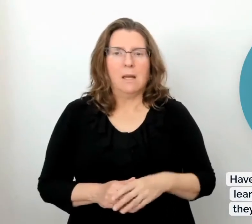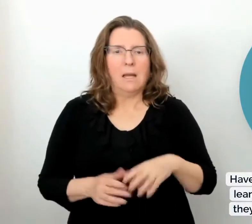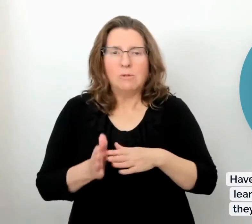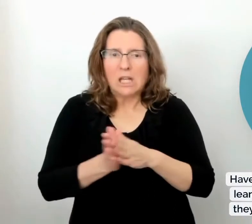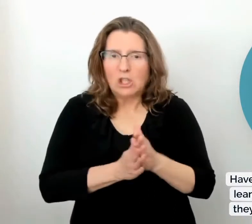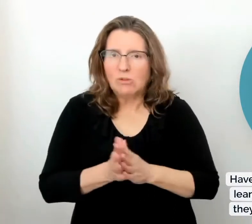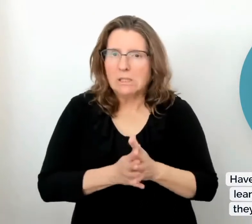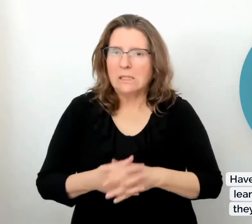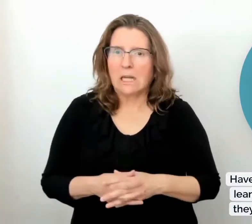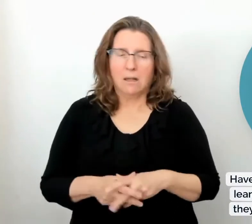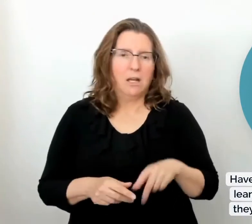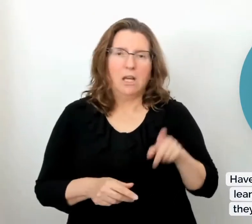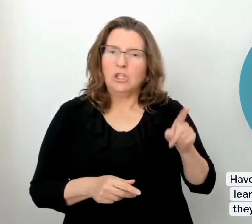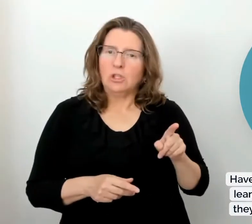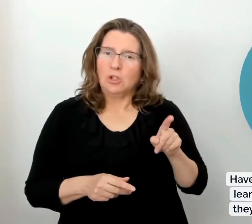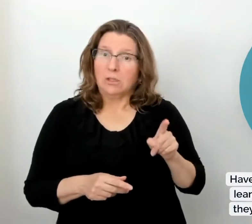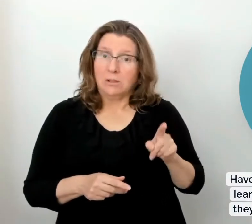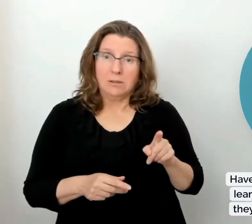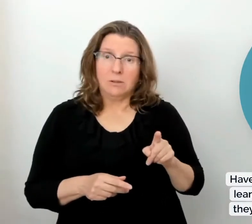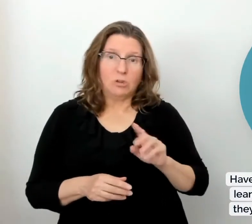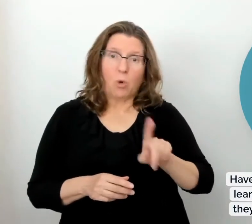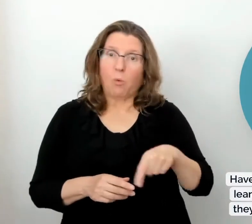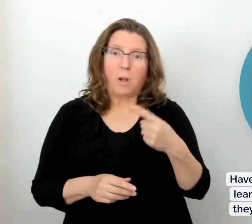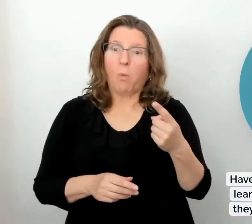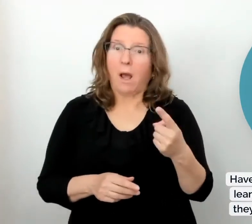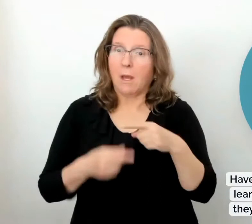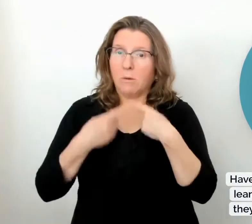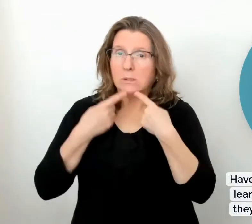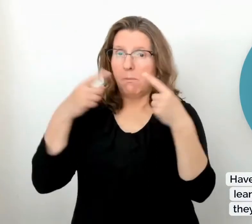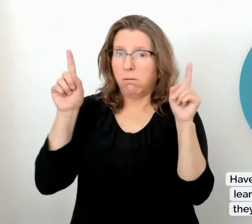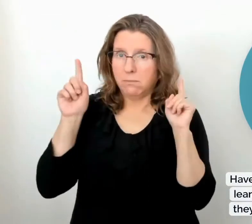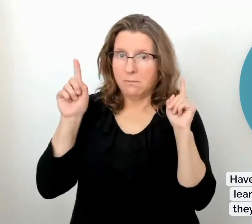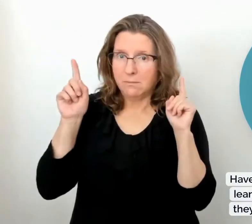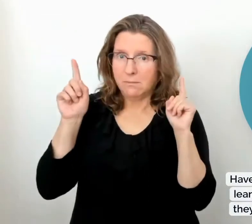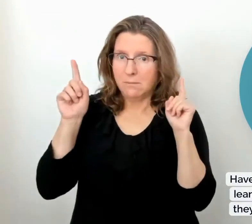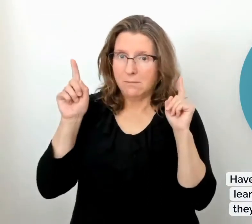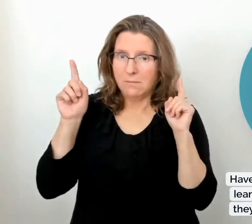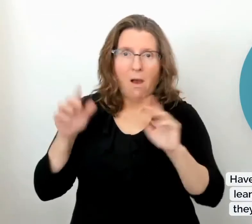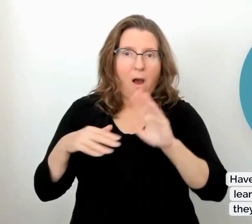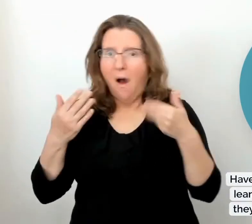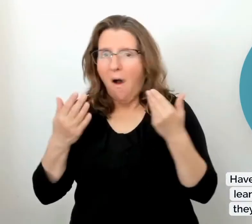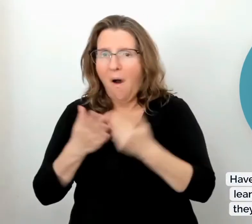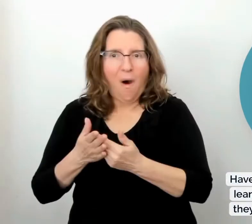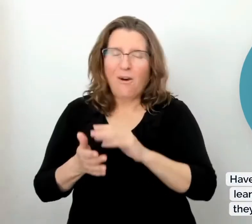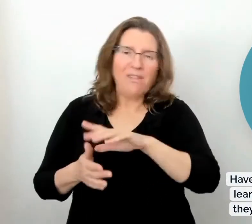Ironically enough, she was the ONLY student who succeeded in making a floating boat!